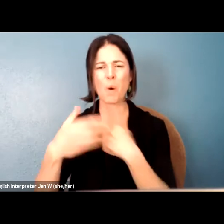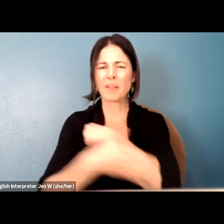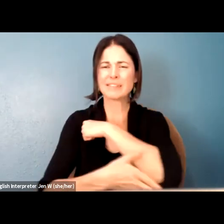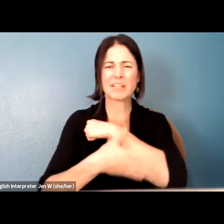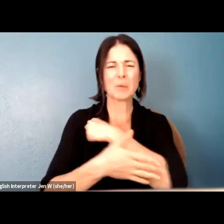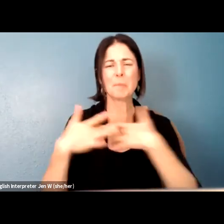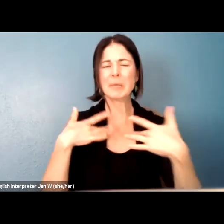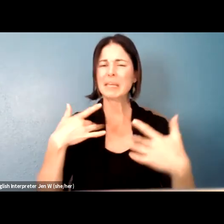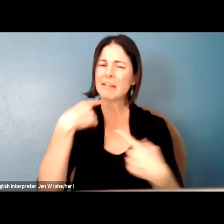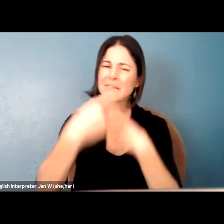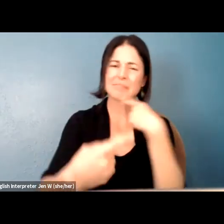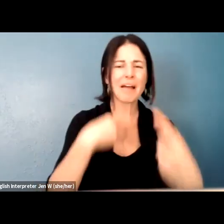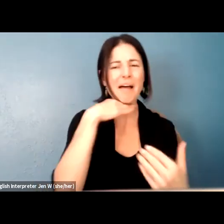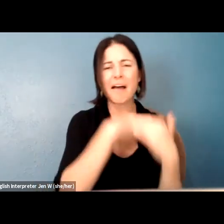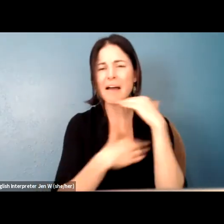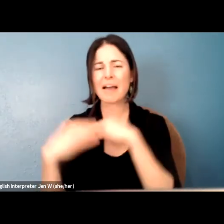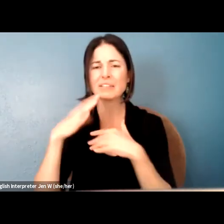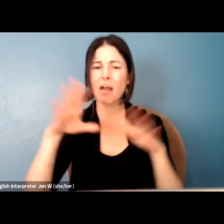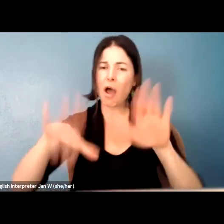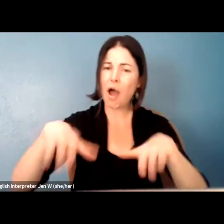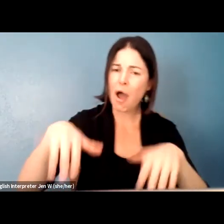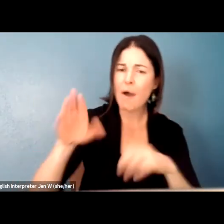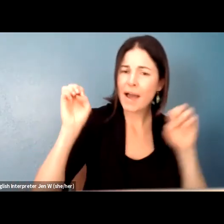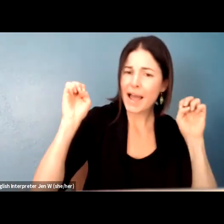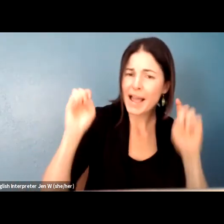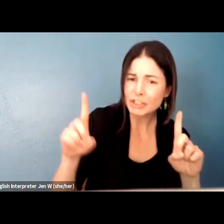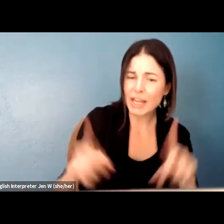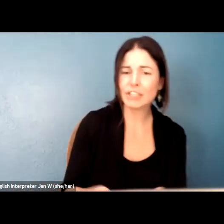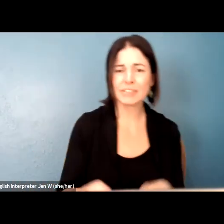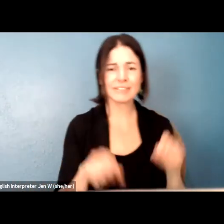and tells us that education either is or can be the great